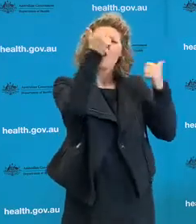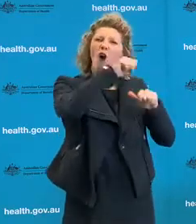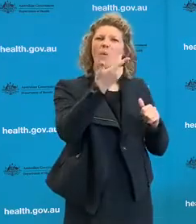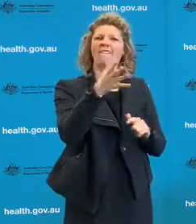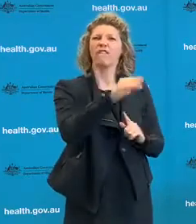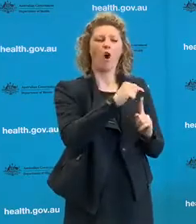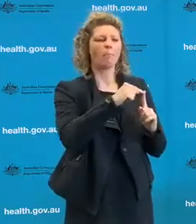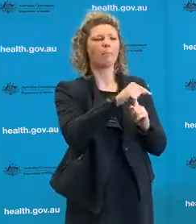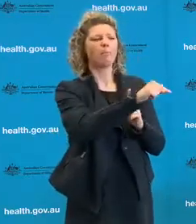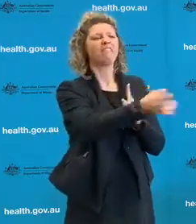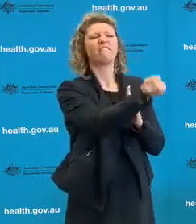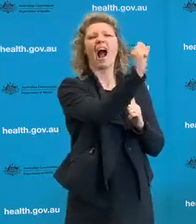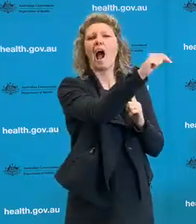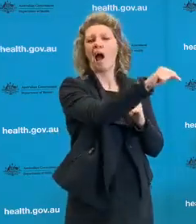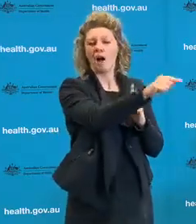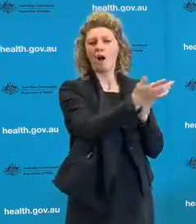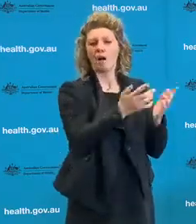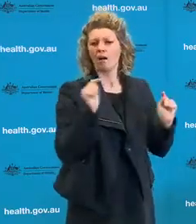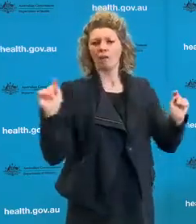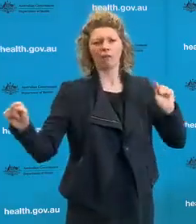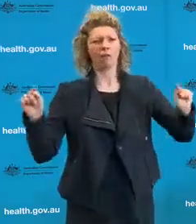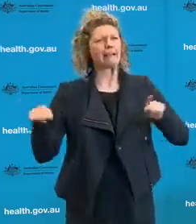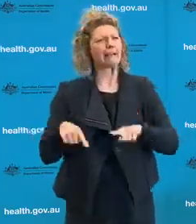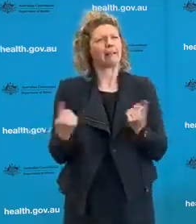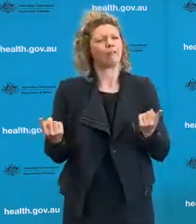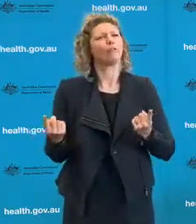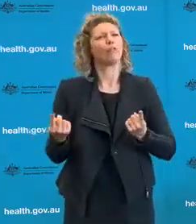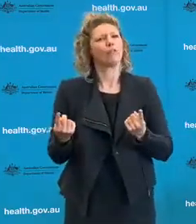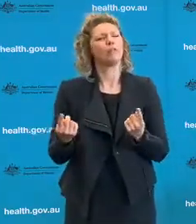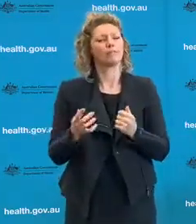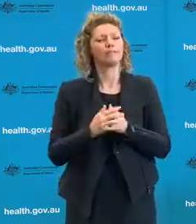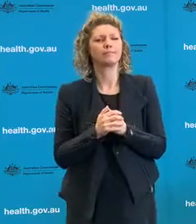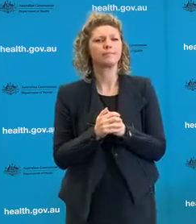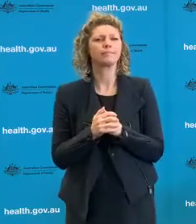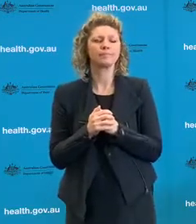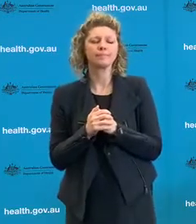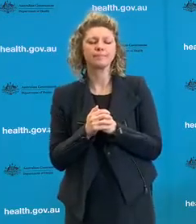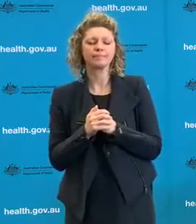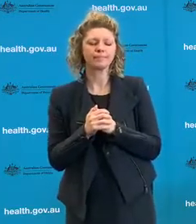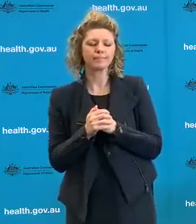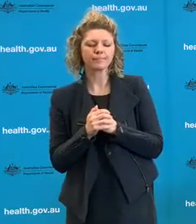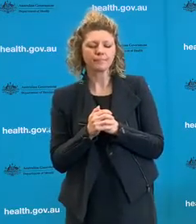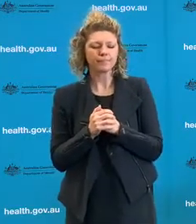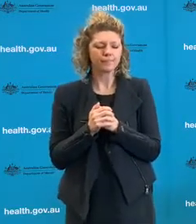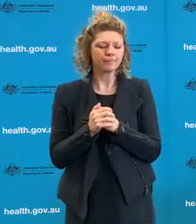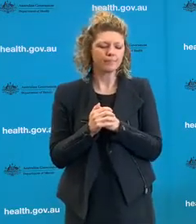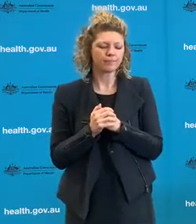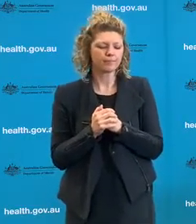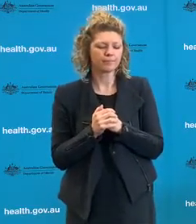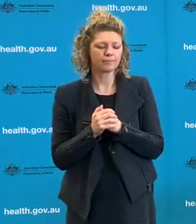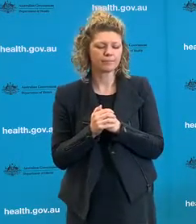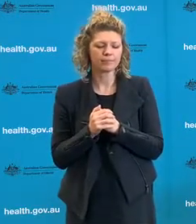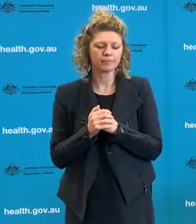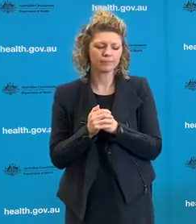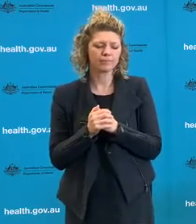you're looking at when coming up with possible definitions? Yes so that answer we can say a